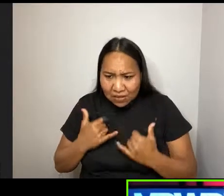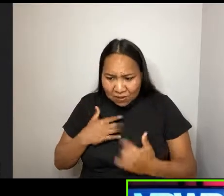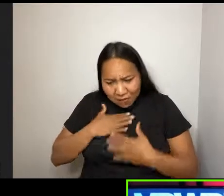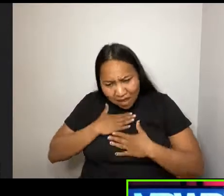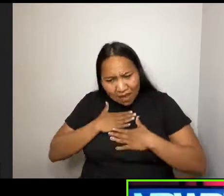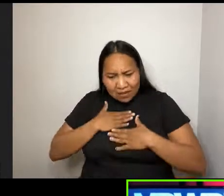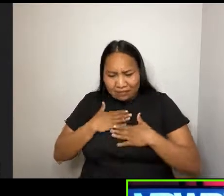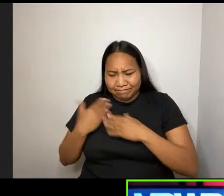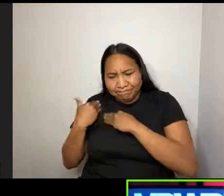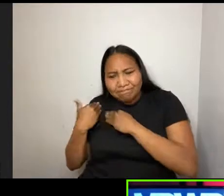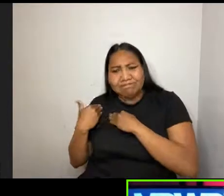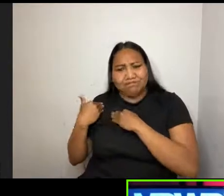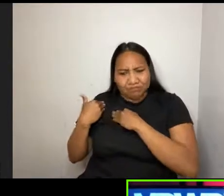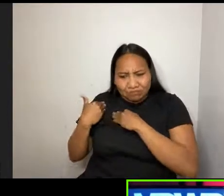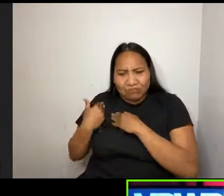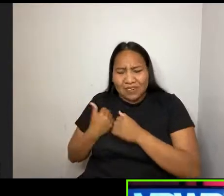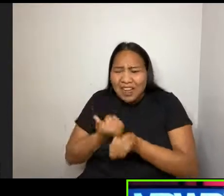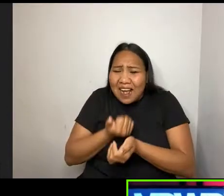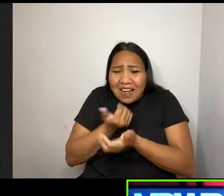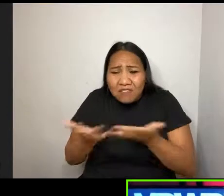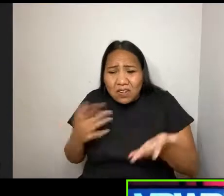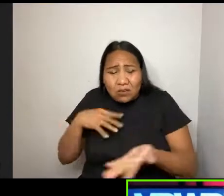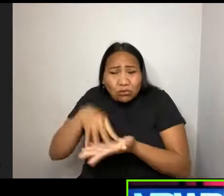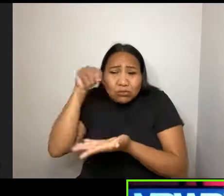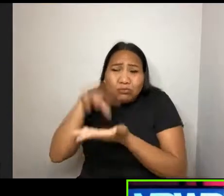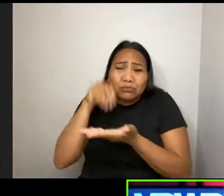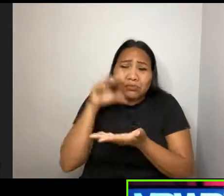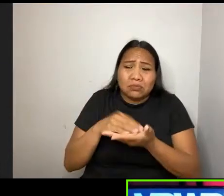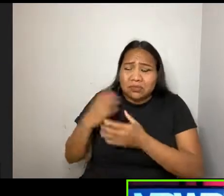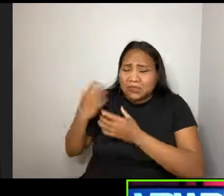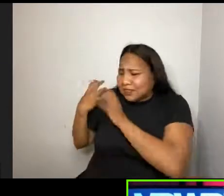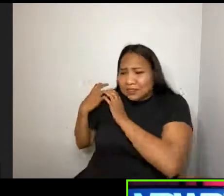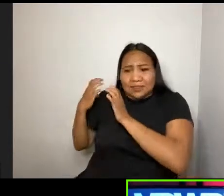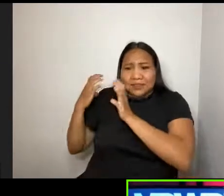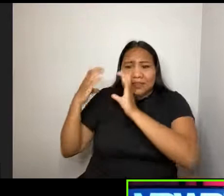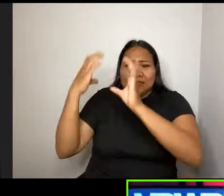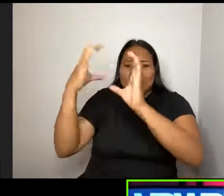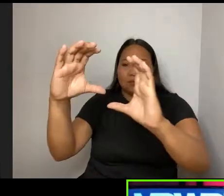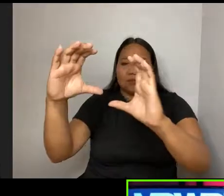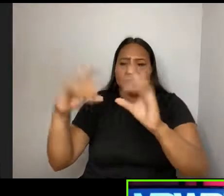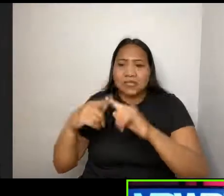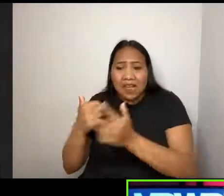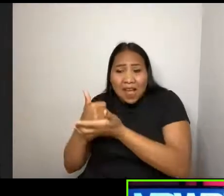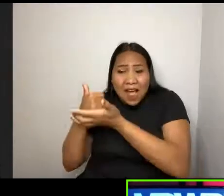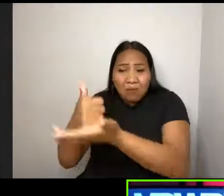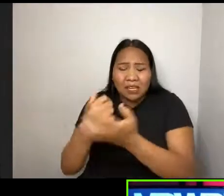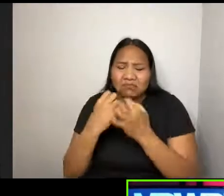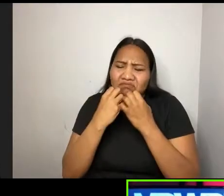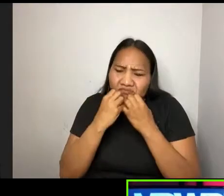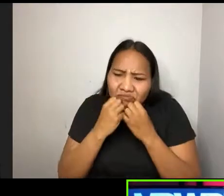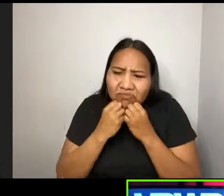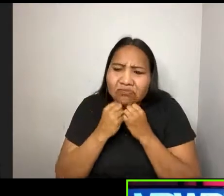you know and use that to help protect and preserve not only the Native American cultures but help